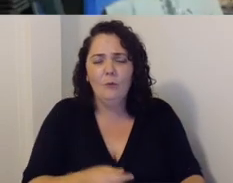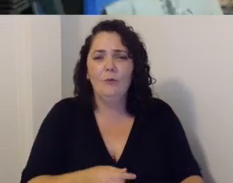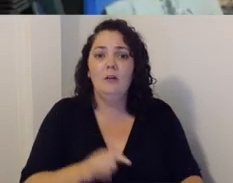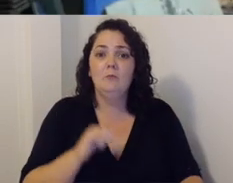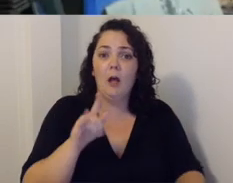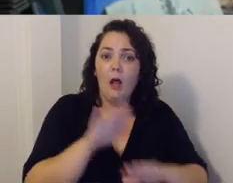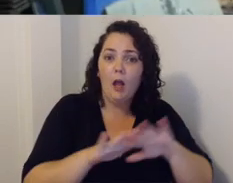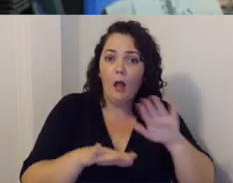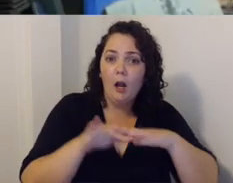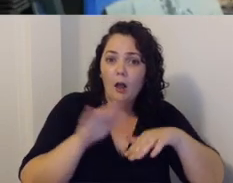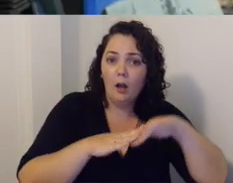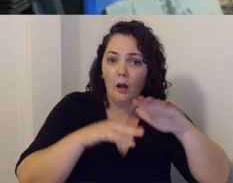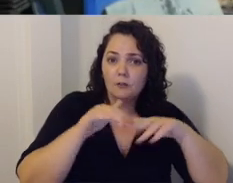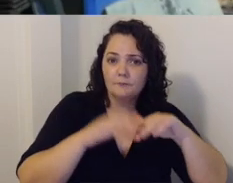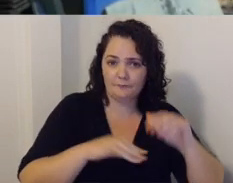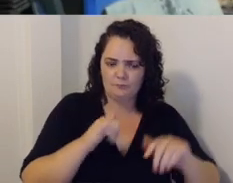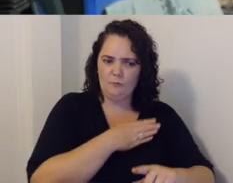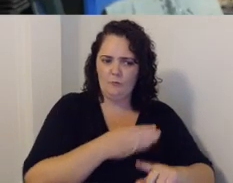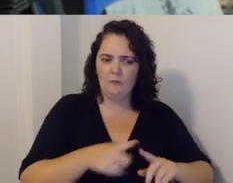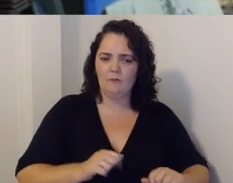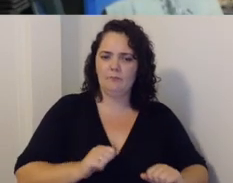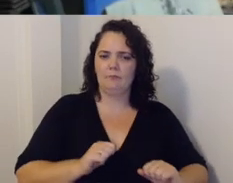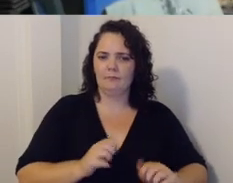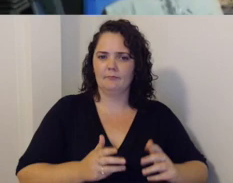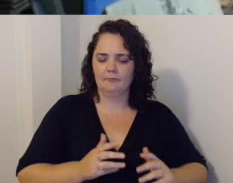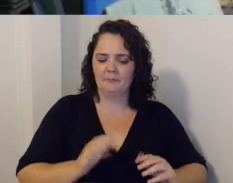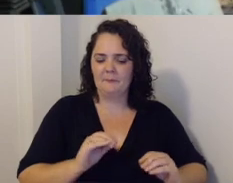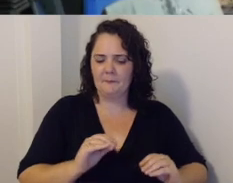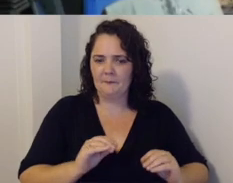material if you feel like you've been a little tentative up to this point or you've still been